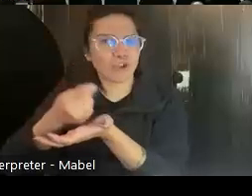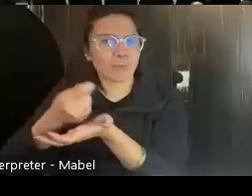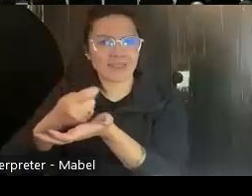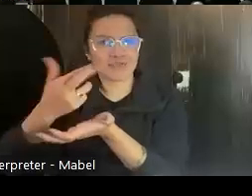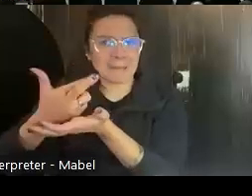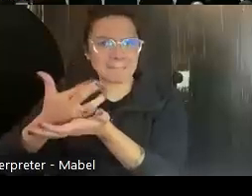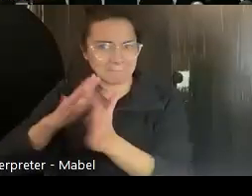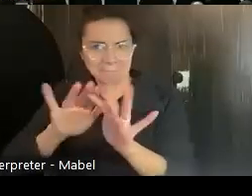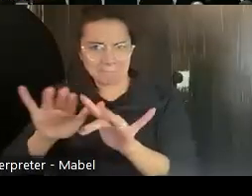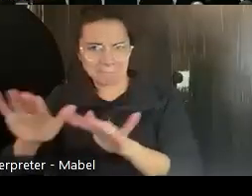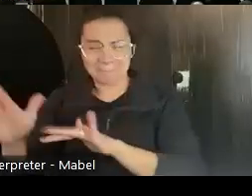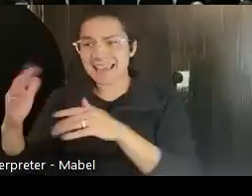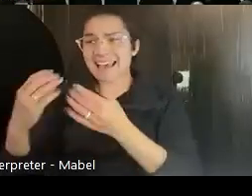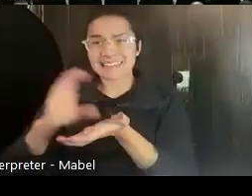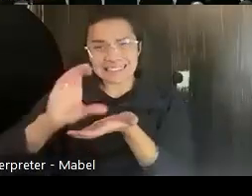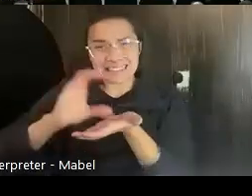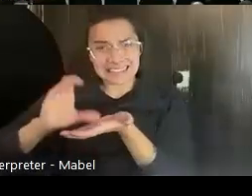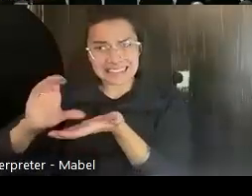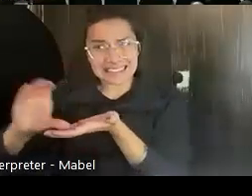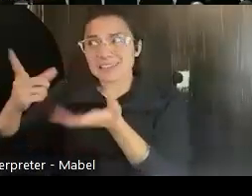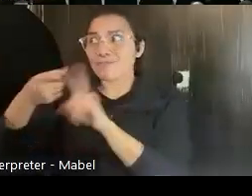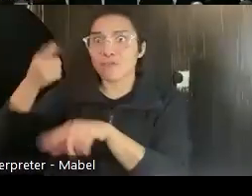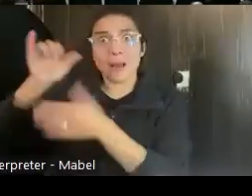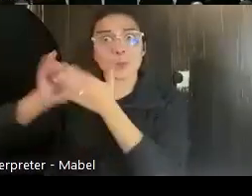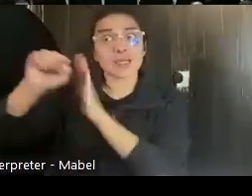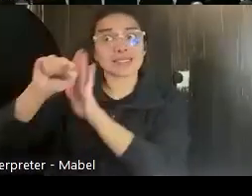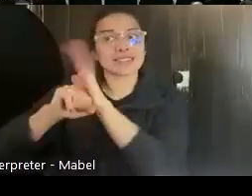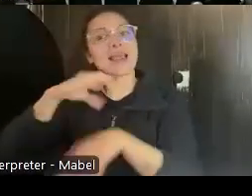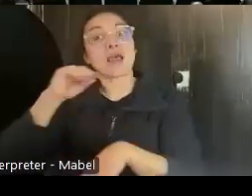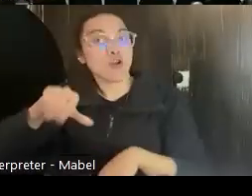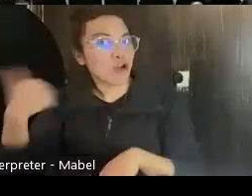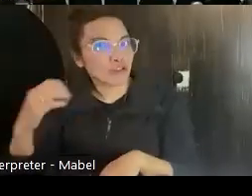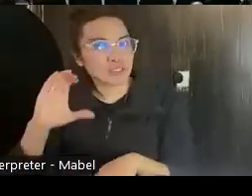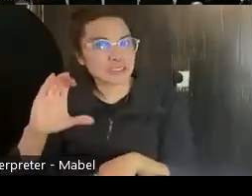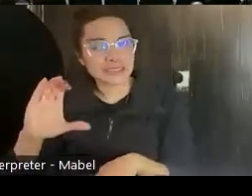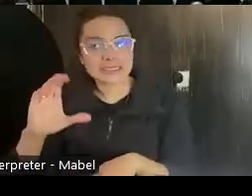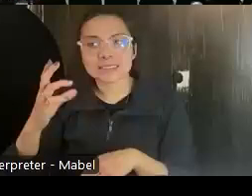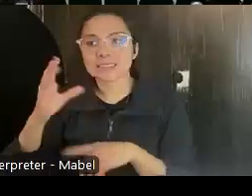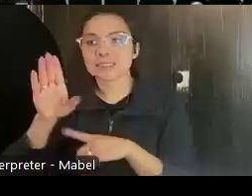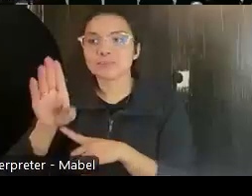Care as we do at our other ccbhc locations which is our two main location South Aven East River